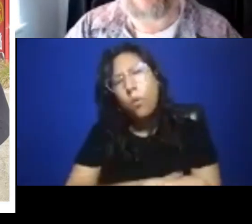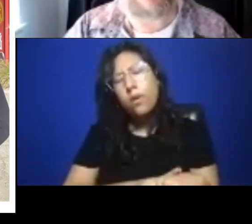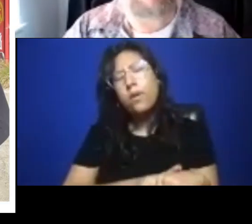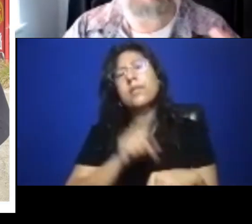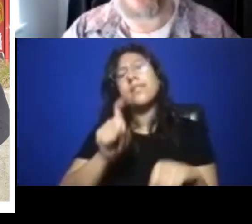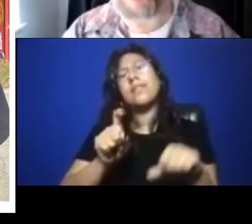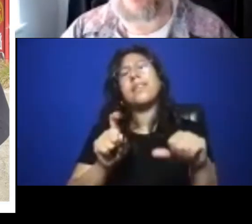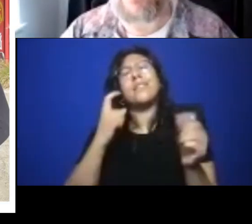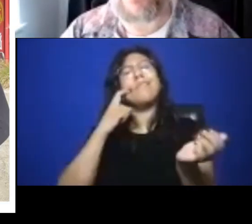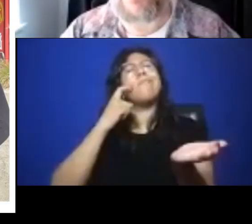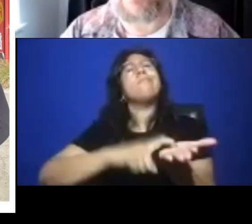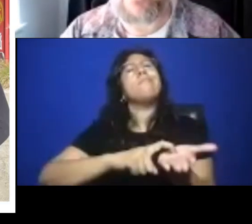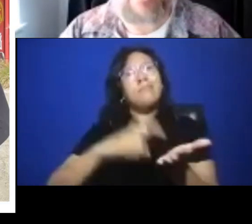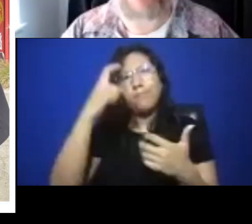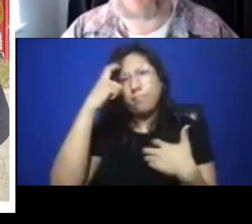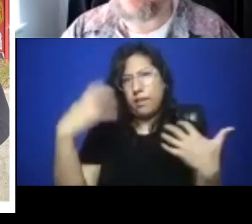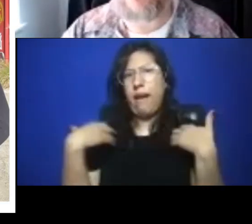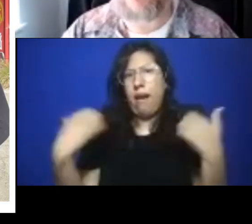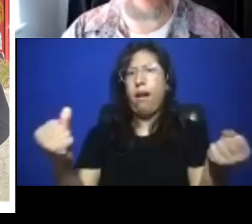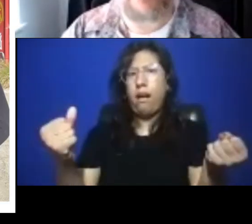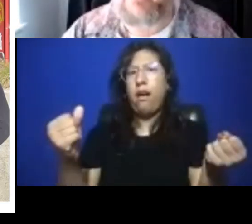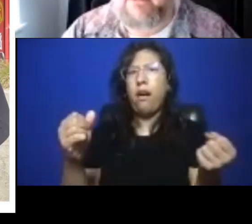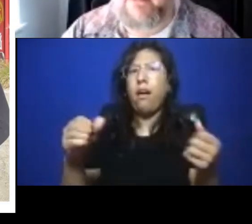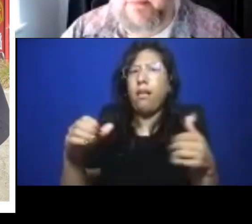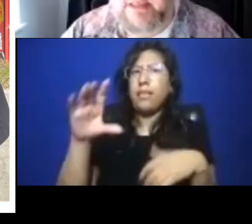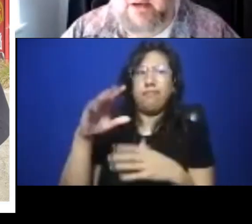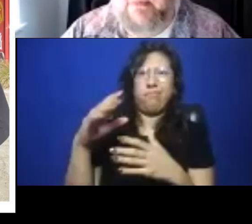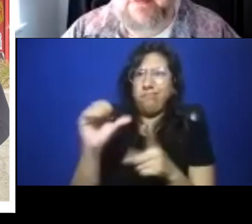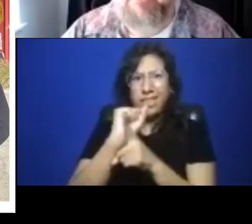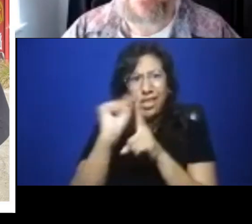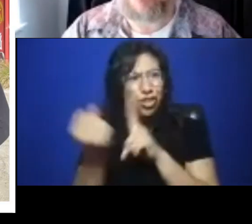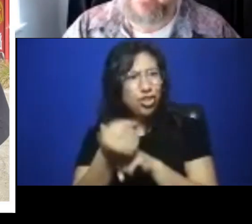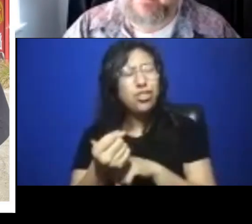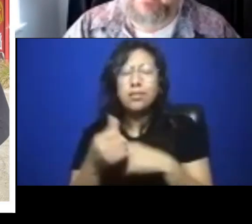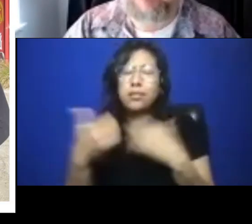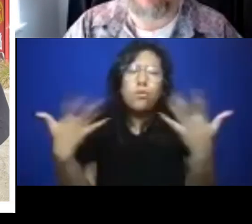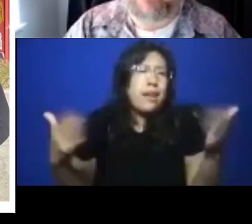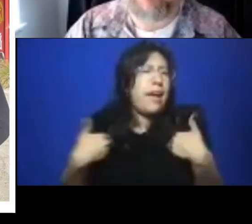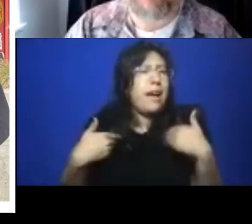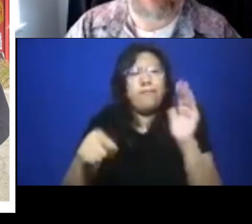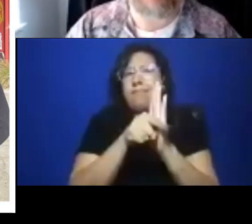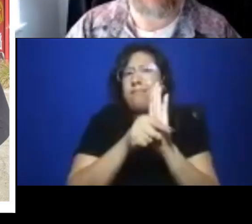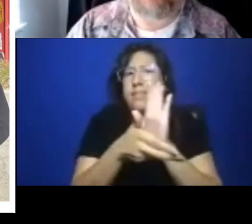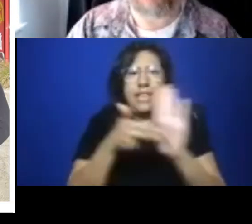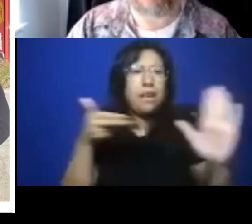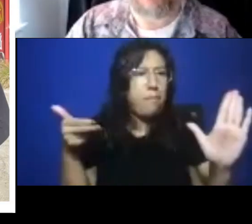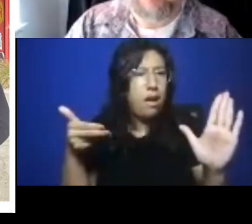that mental health conditions have stigma in and of themselves and a lot of trans folks